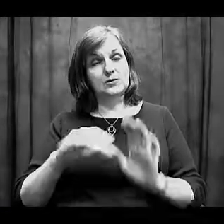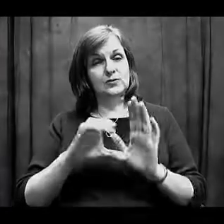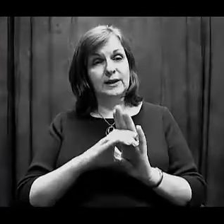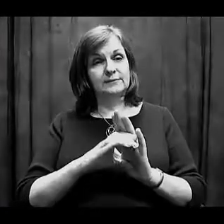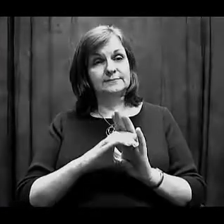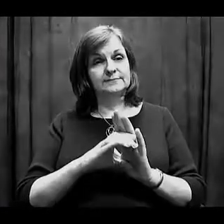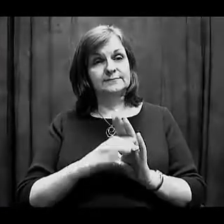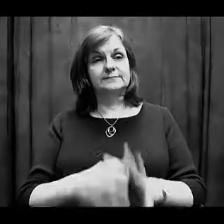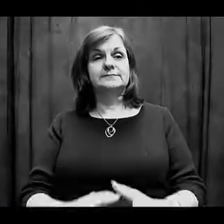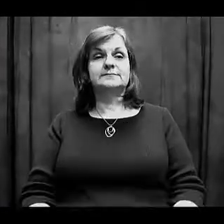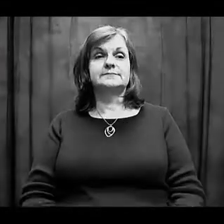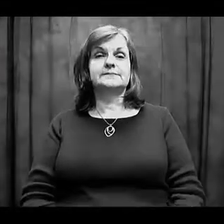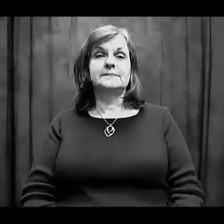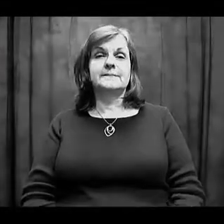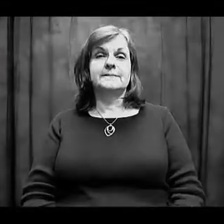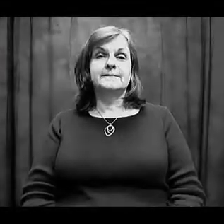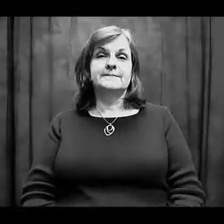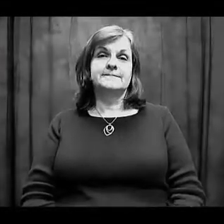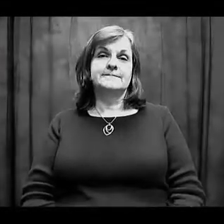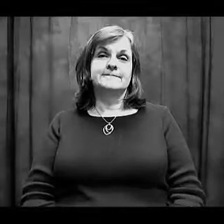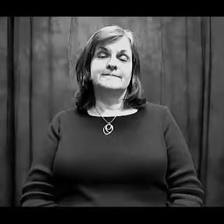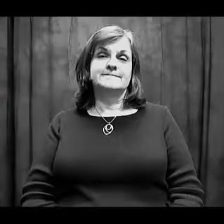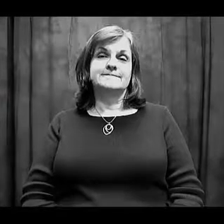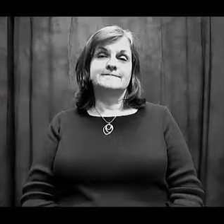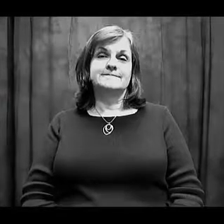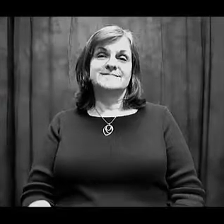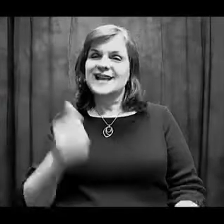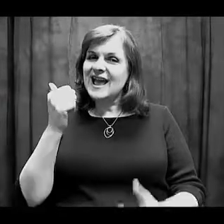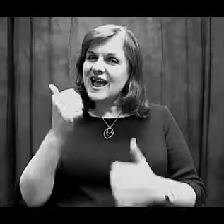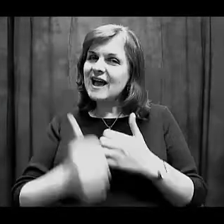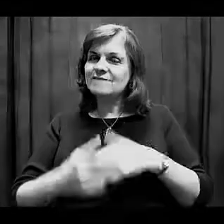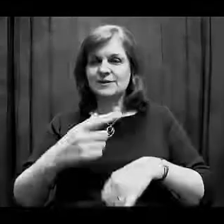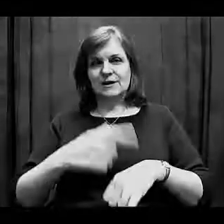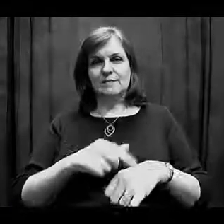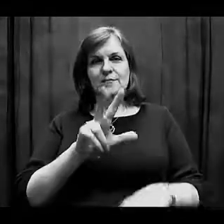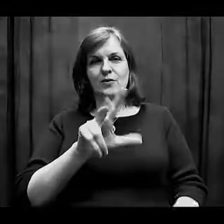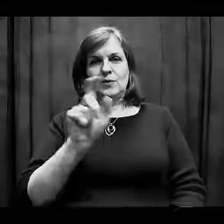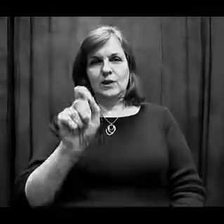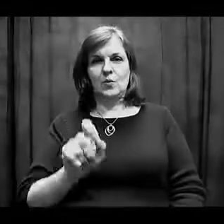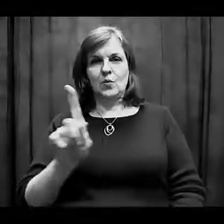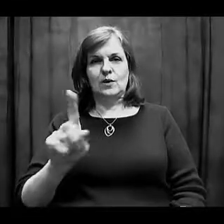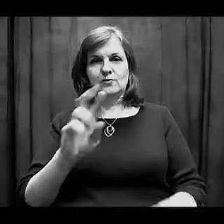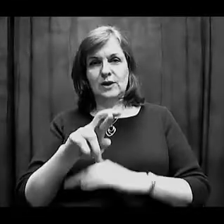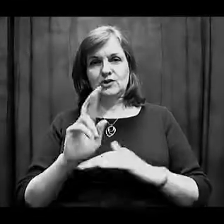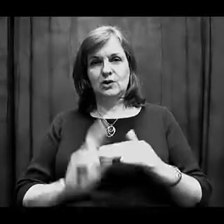one trait every time